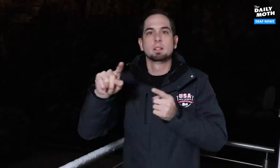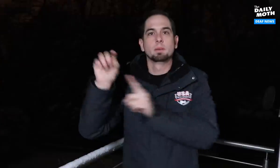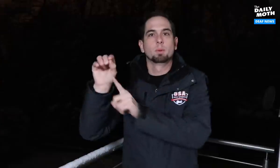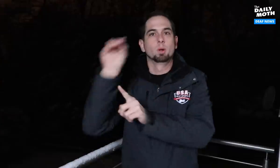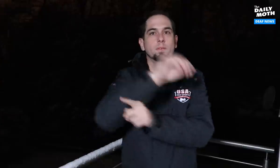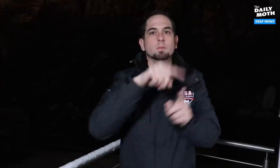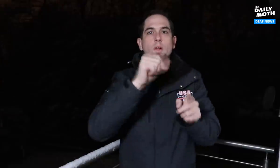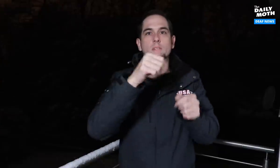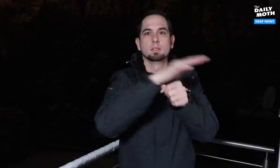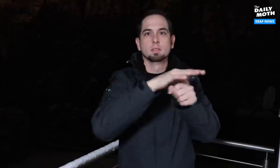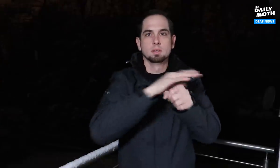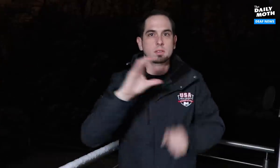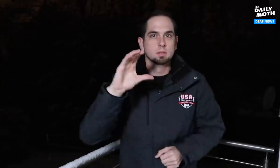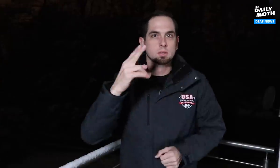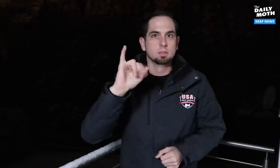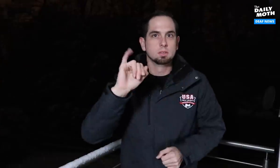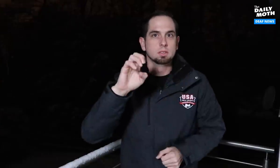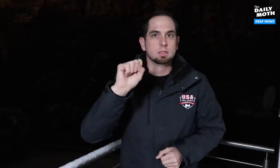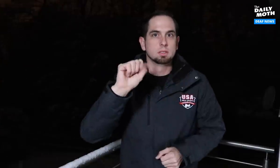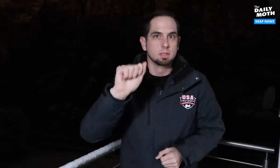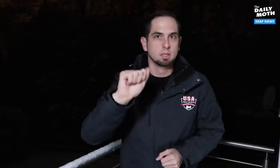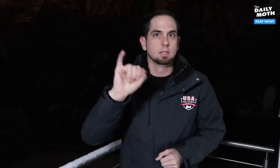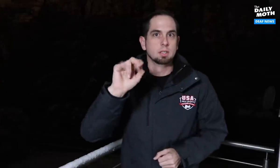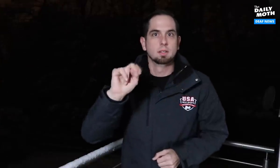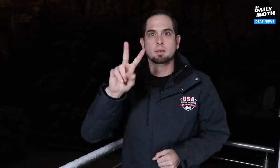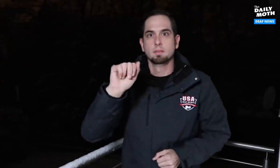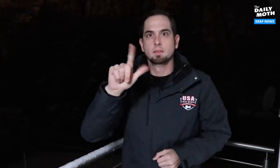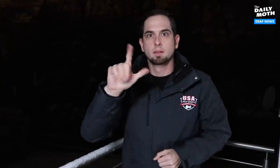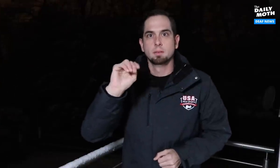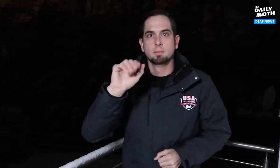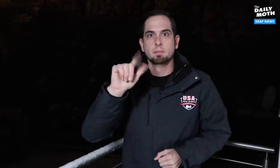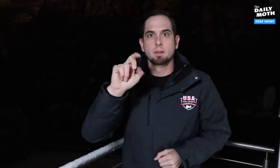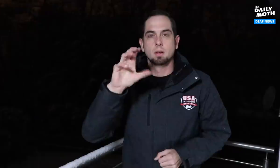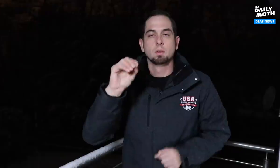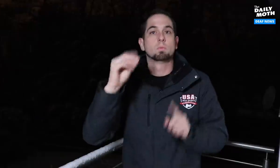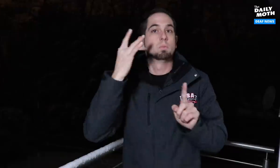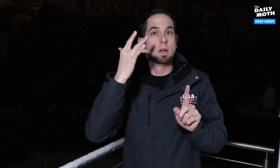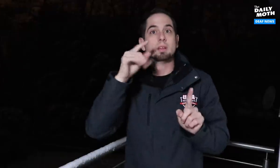but it was moved to Chiesa in Valmalenco due to